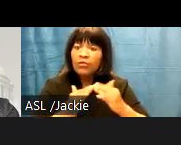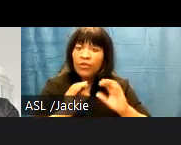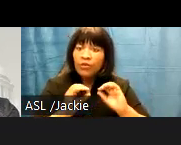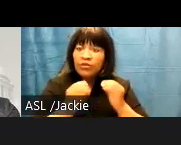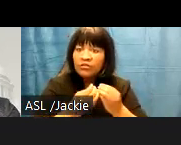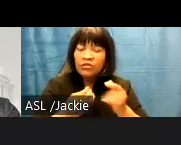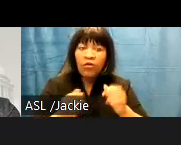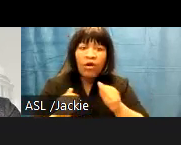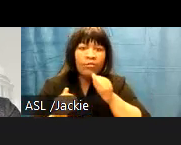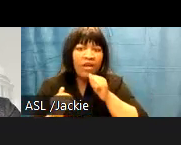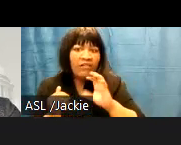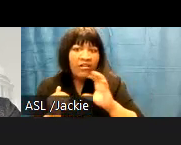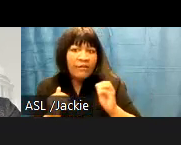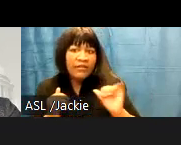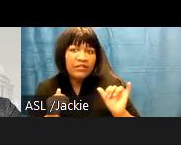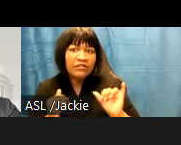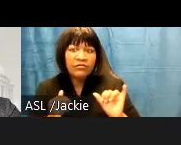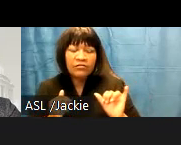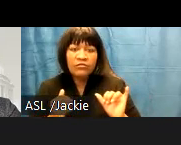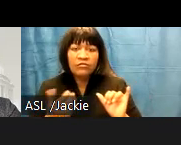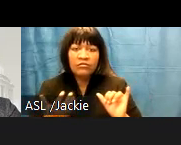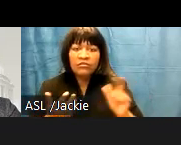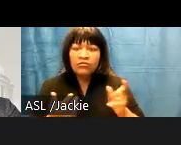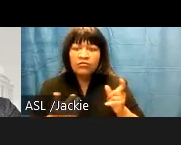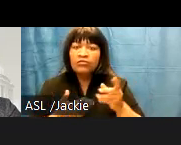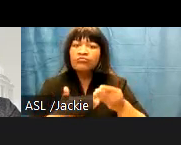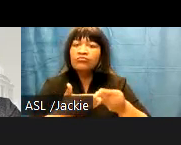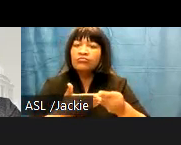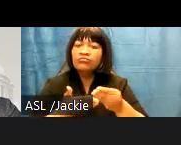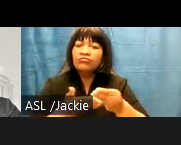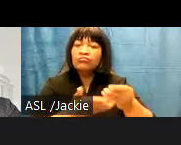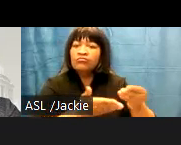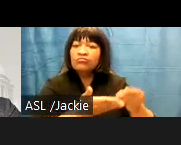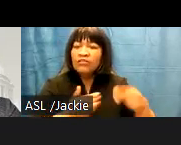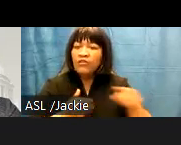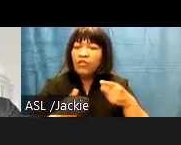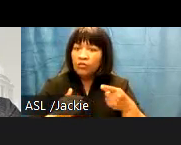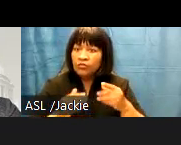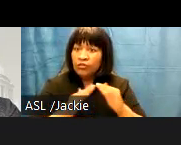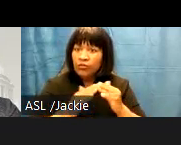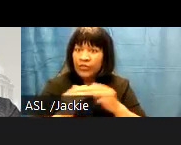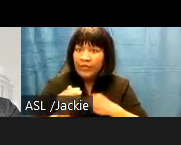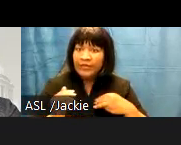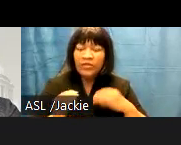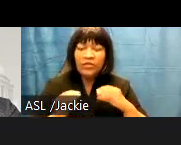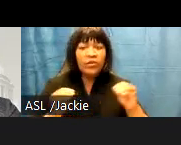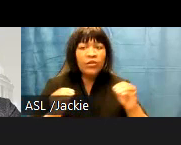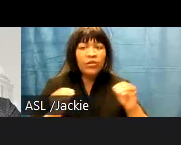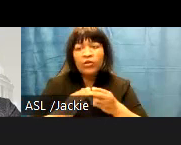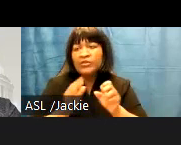private company to compensate community members. As currently there is no statewide contract for